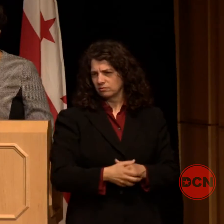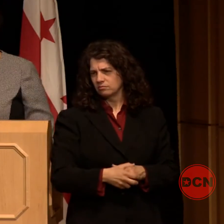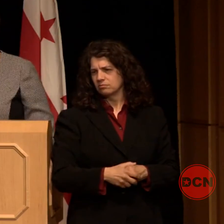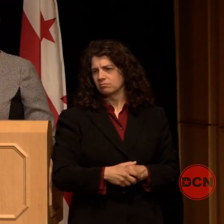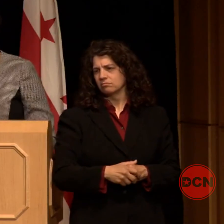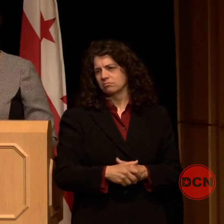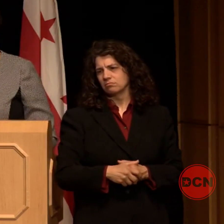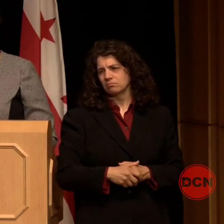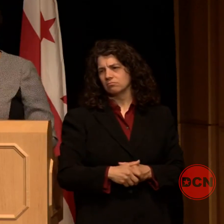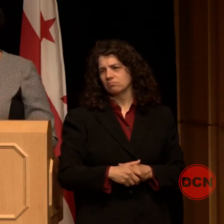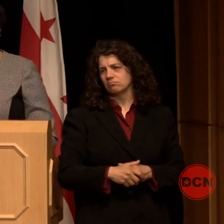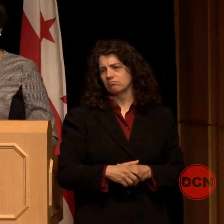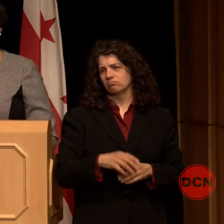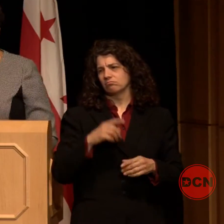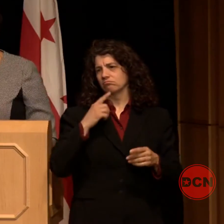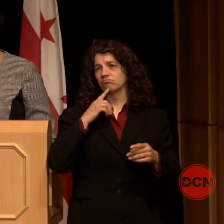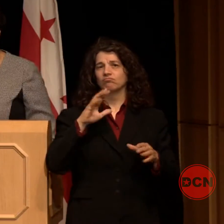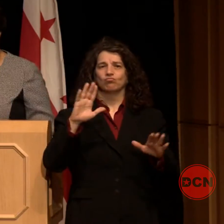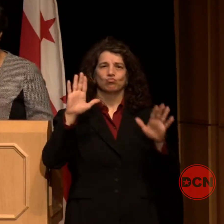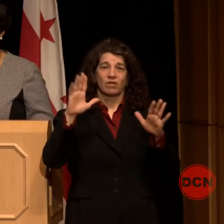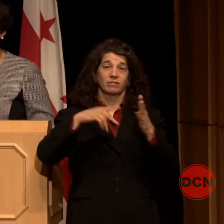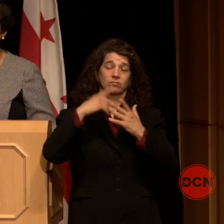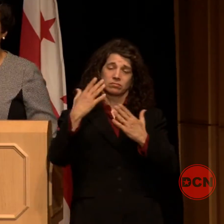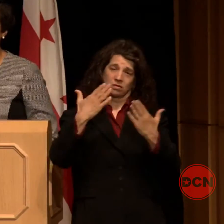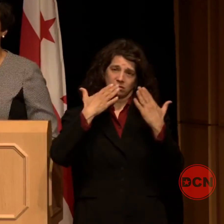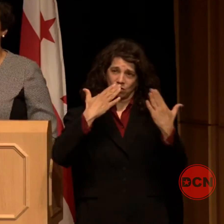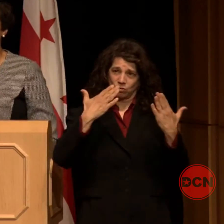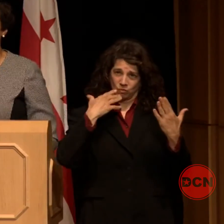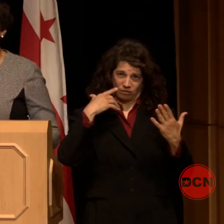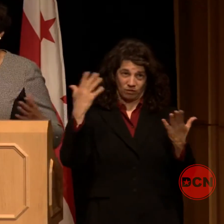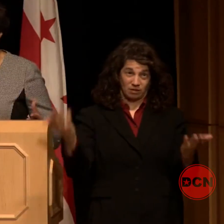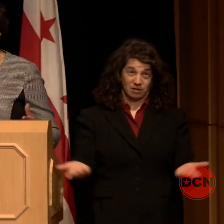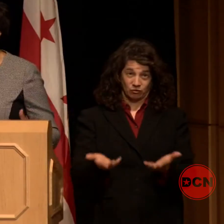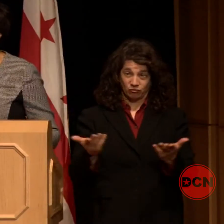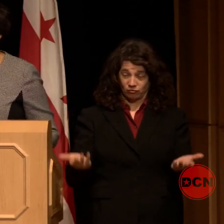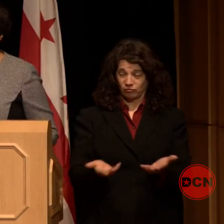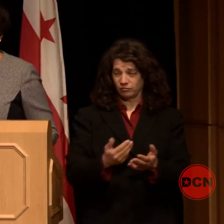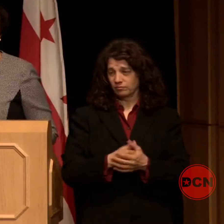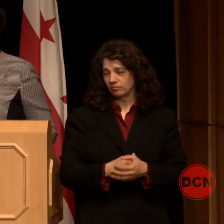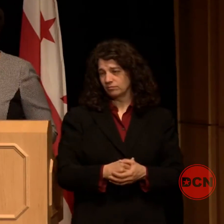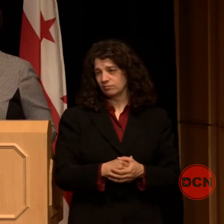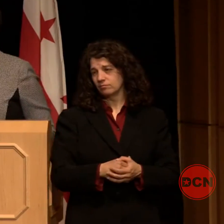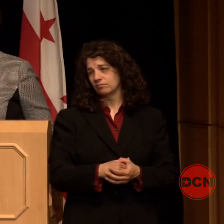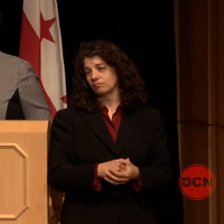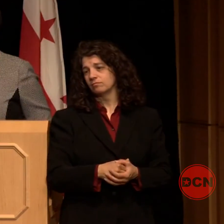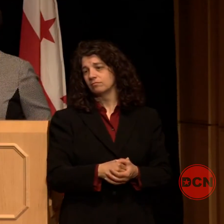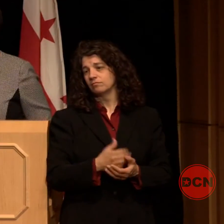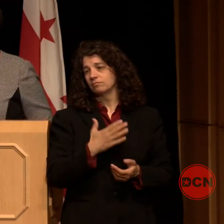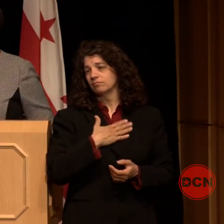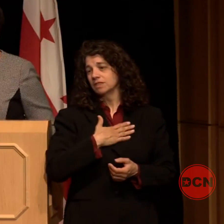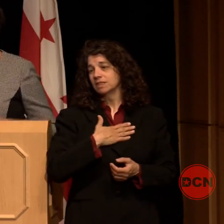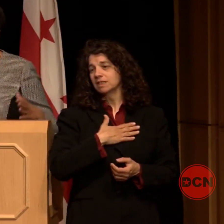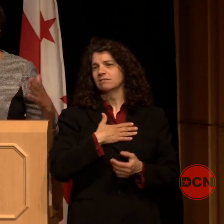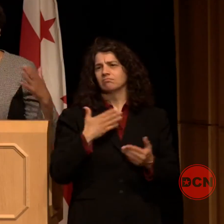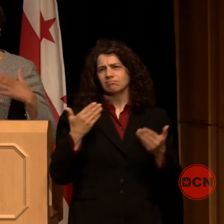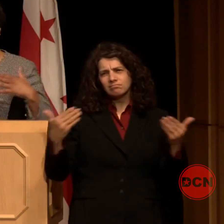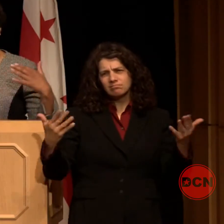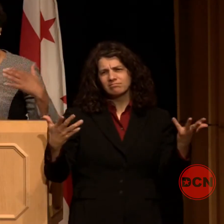THANK YOU FOR BEING HERE. CONTINUE TO WORK WITH US. MEET SOME PEOPLE THAT YOU HAVEN'T MET BECAUSE WE KNOW WITH